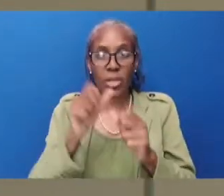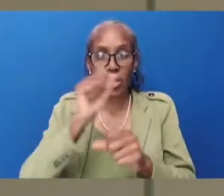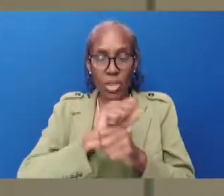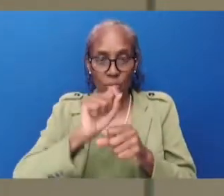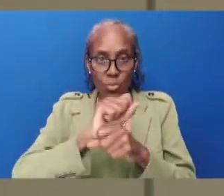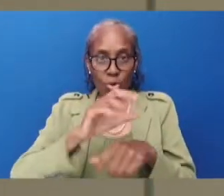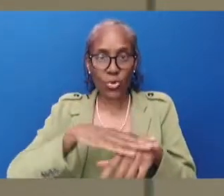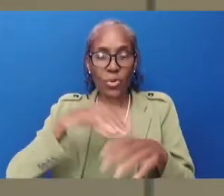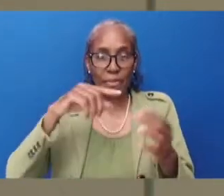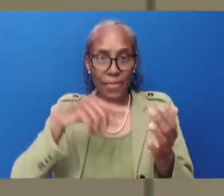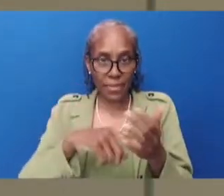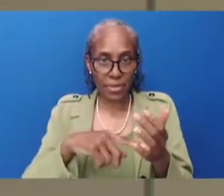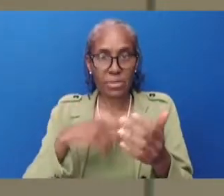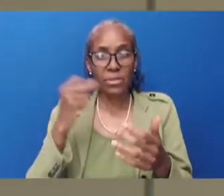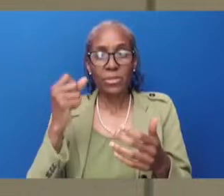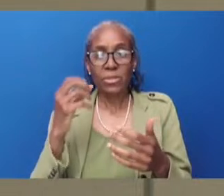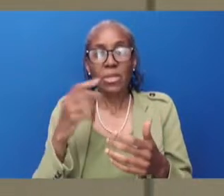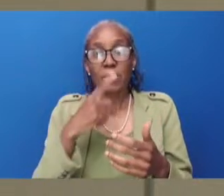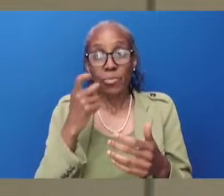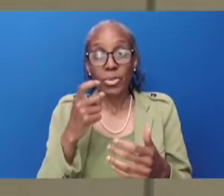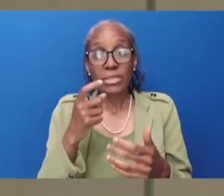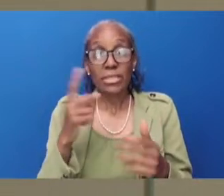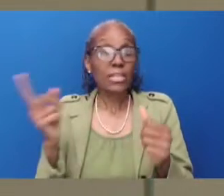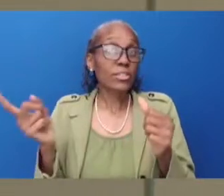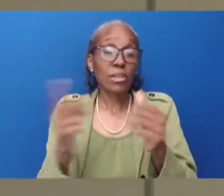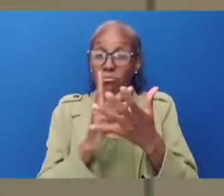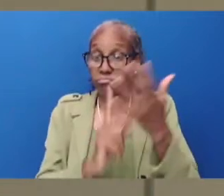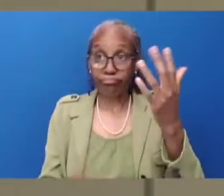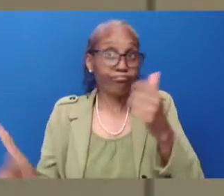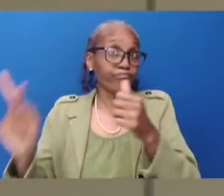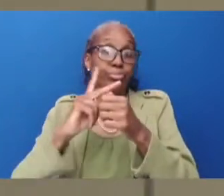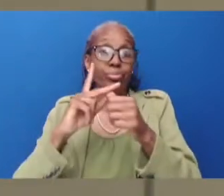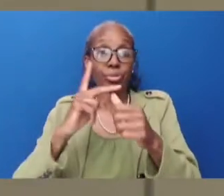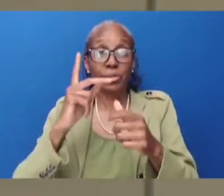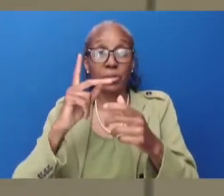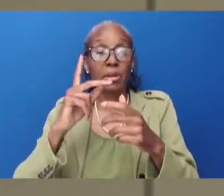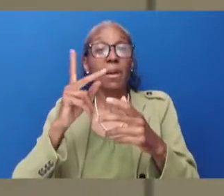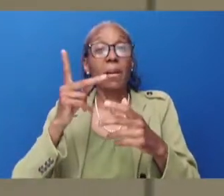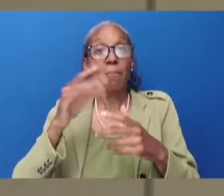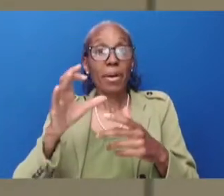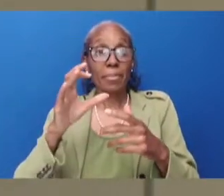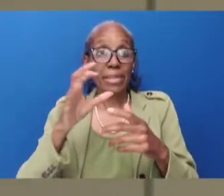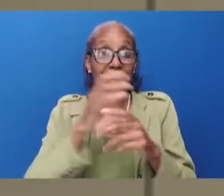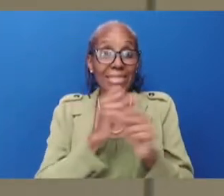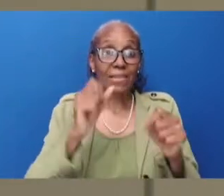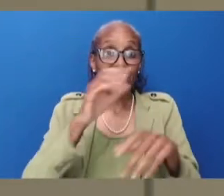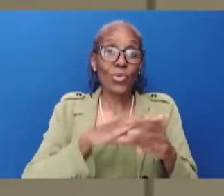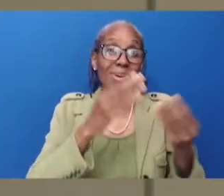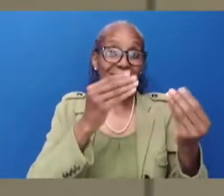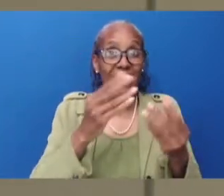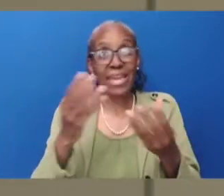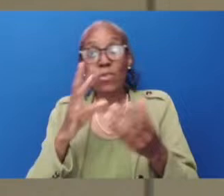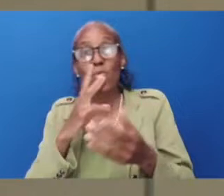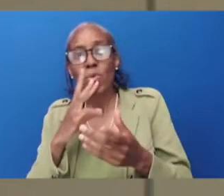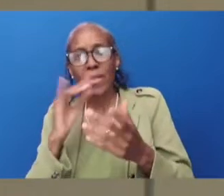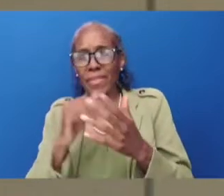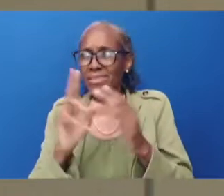HELPED, YOU KNOW, PULL EVERYONE TOGETHER AND WORK ON THIS, SO THAT BECAUSE IT IS A FIRST ORDER